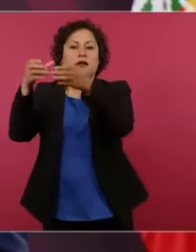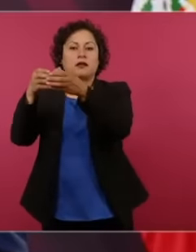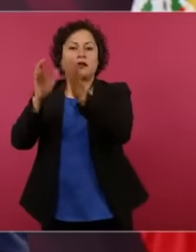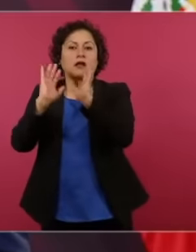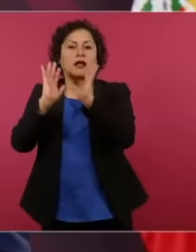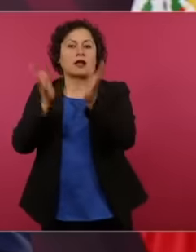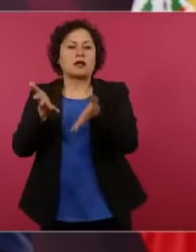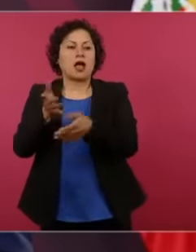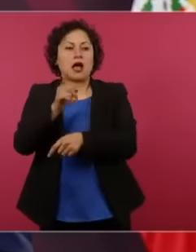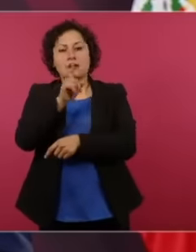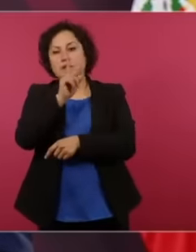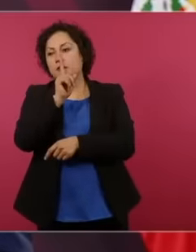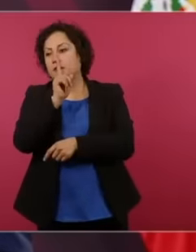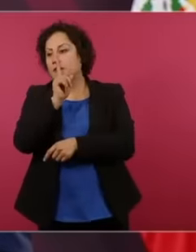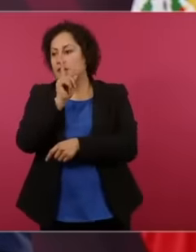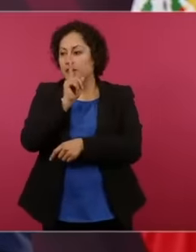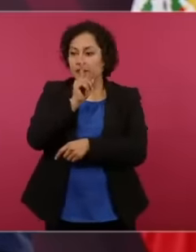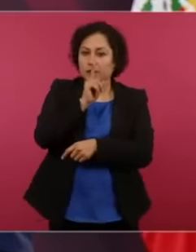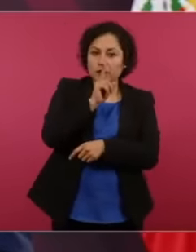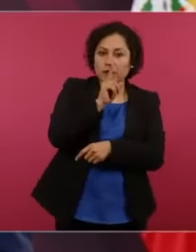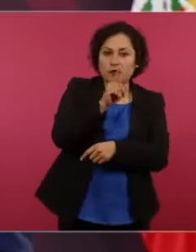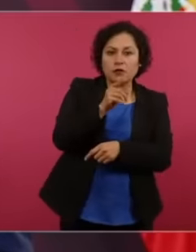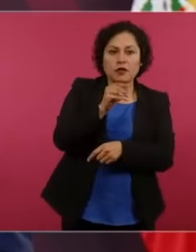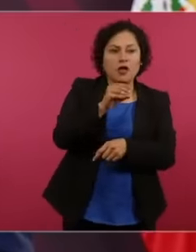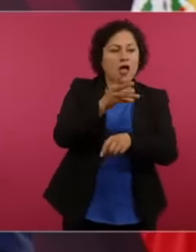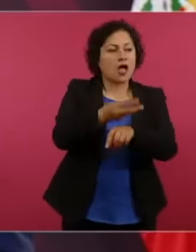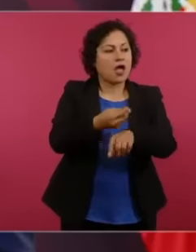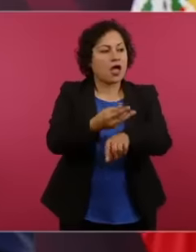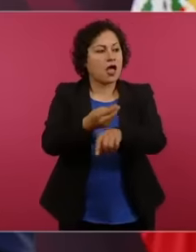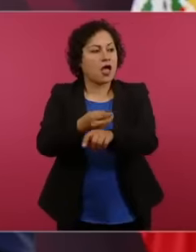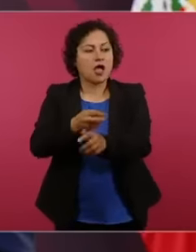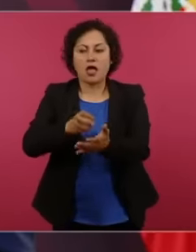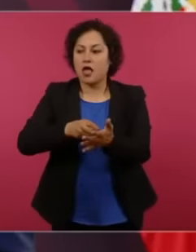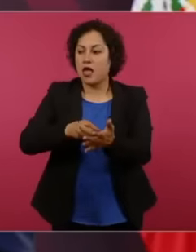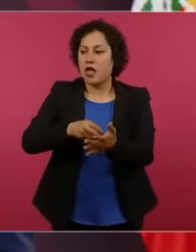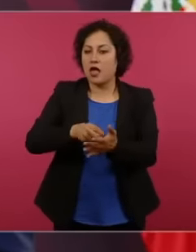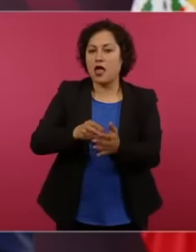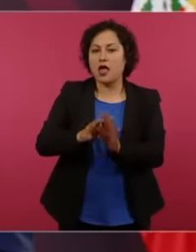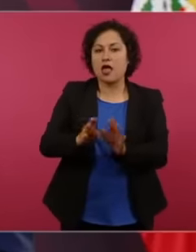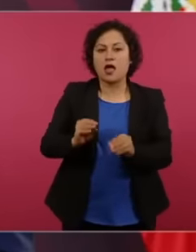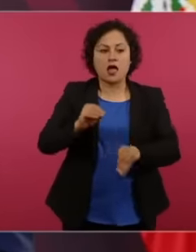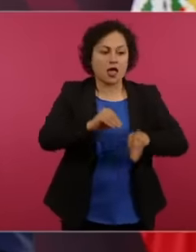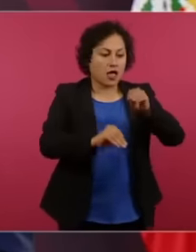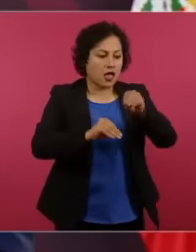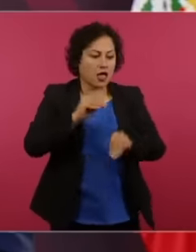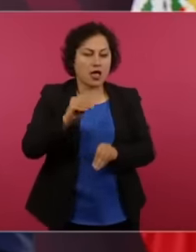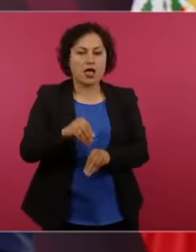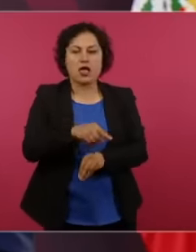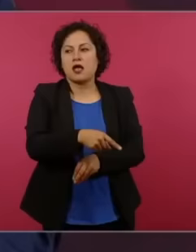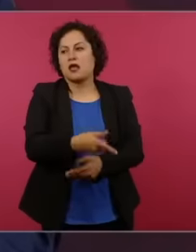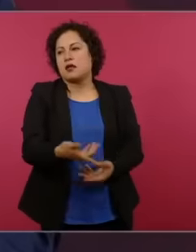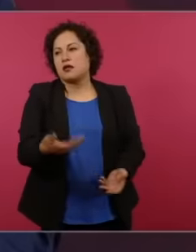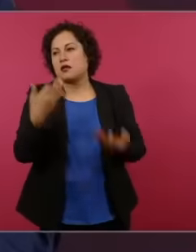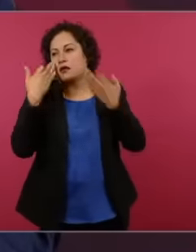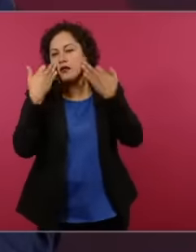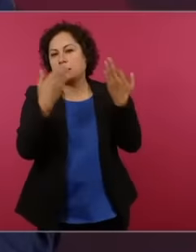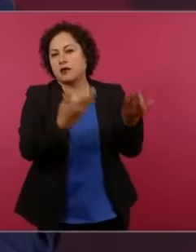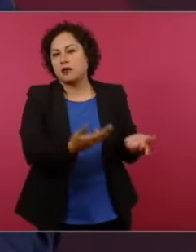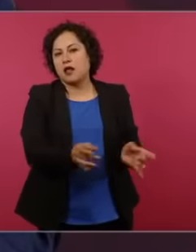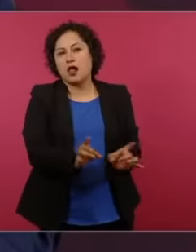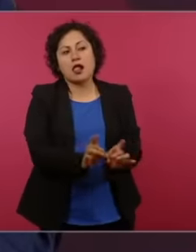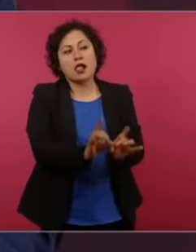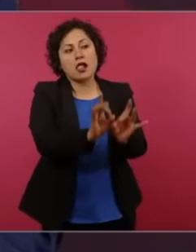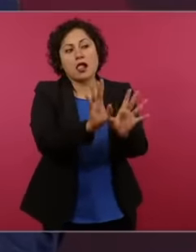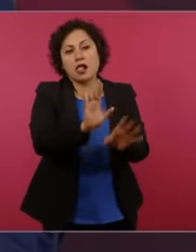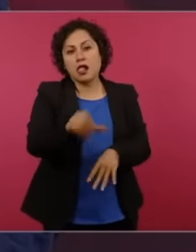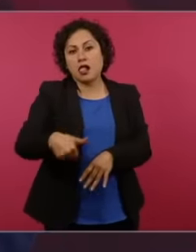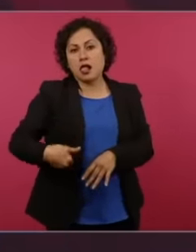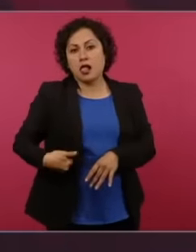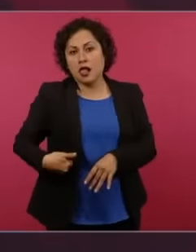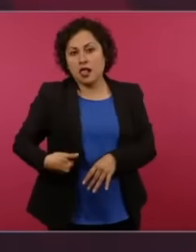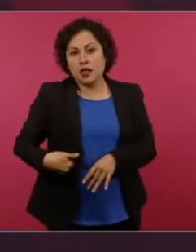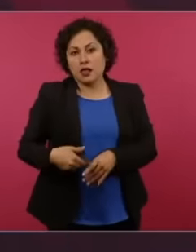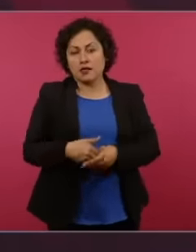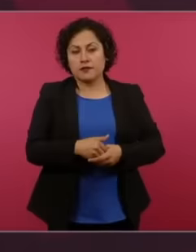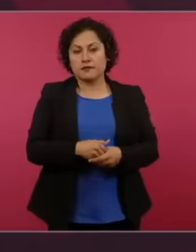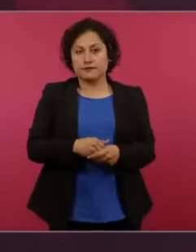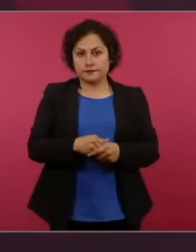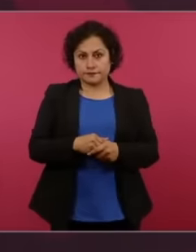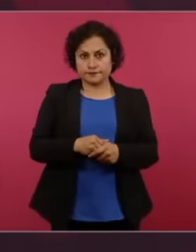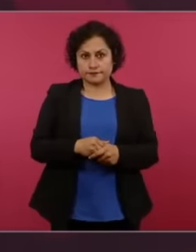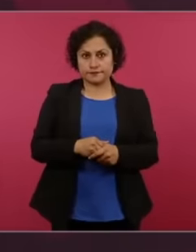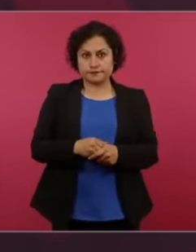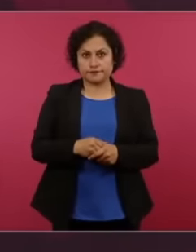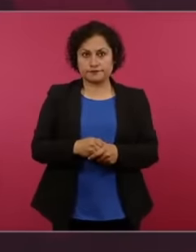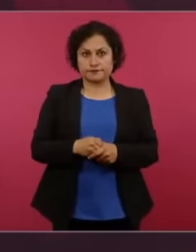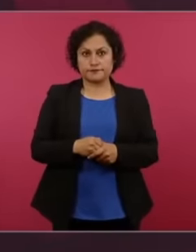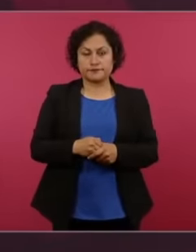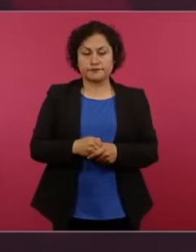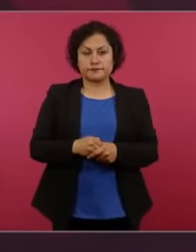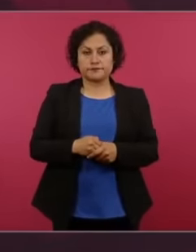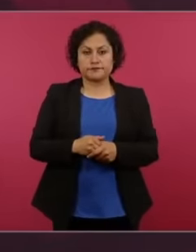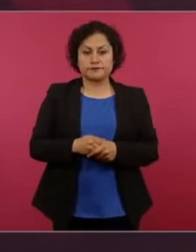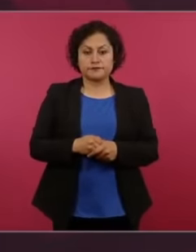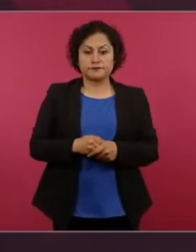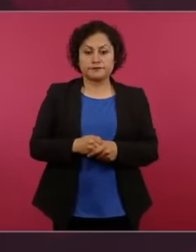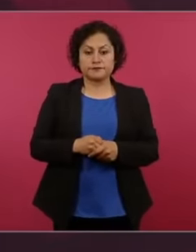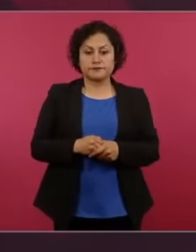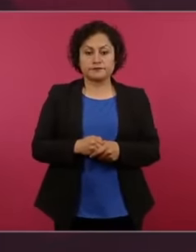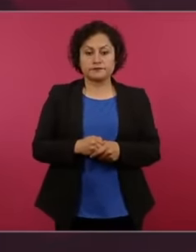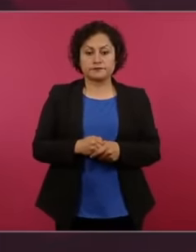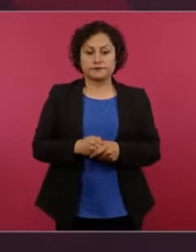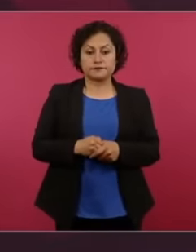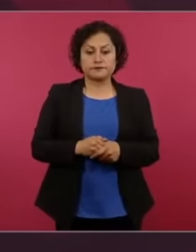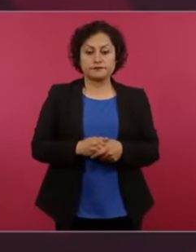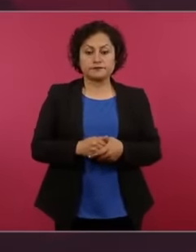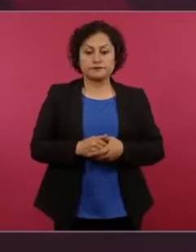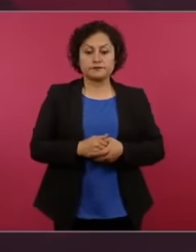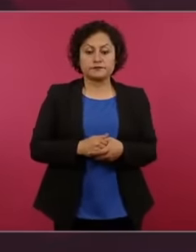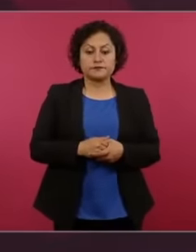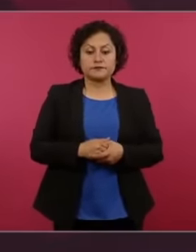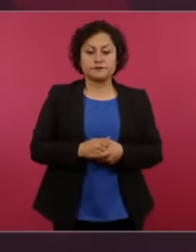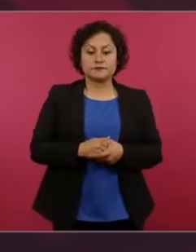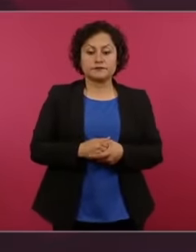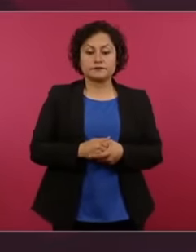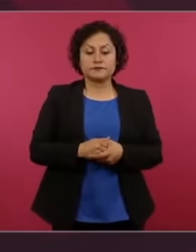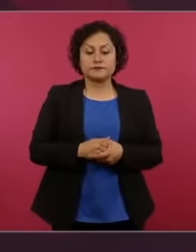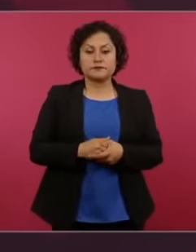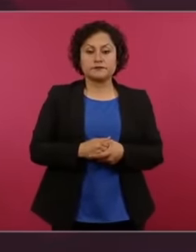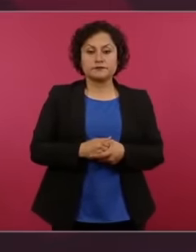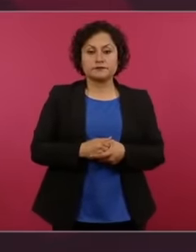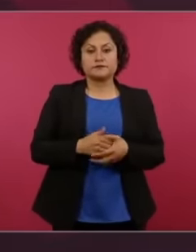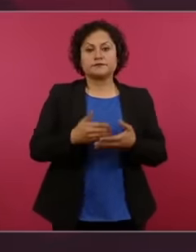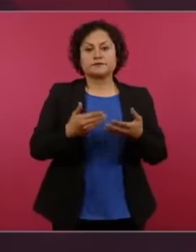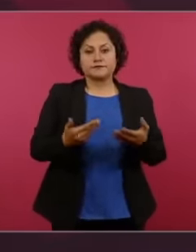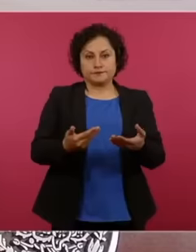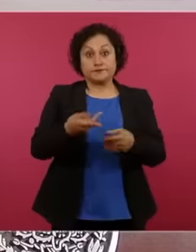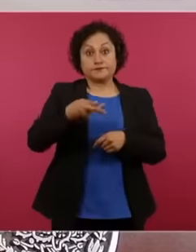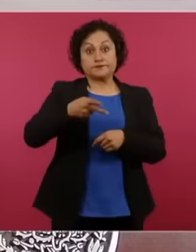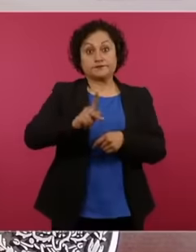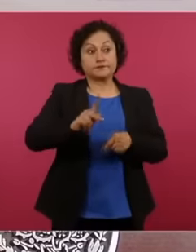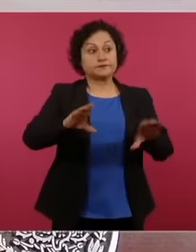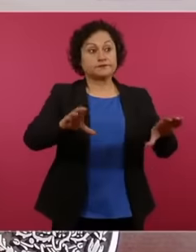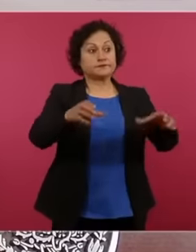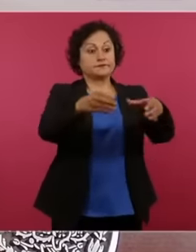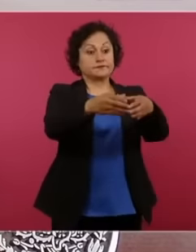accident and the equally dishonest intellectual defenders,